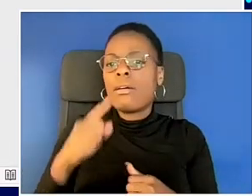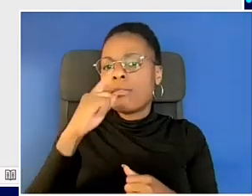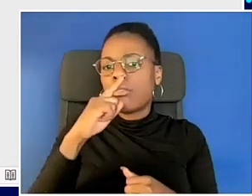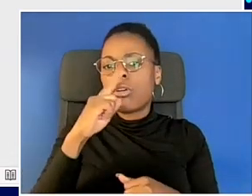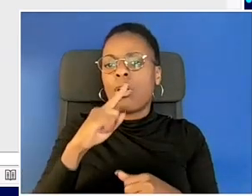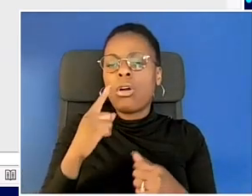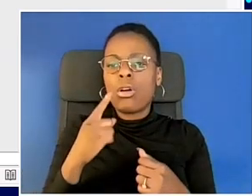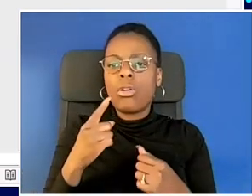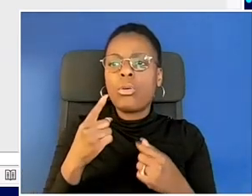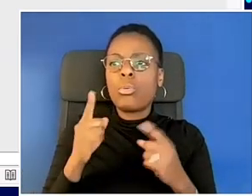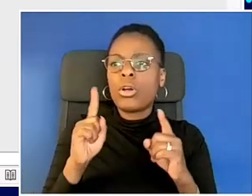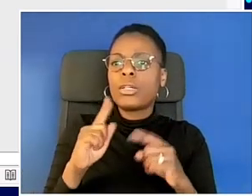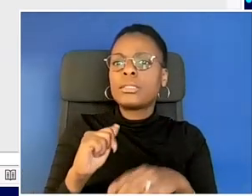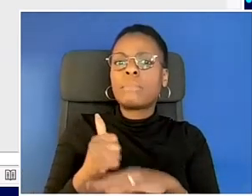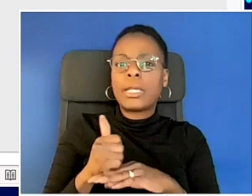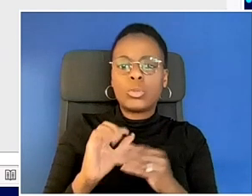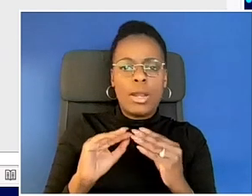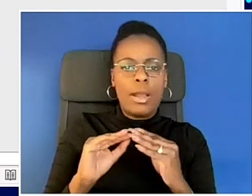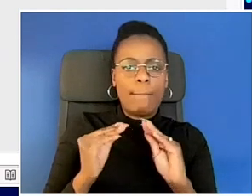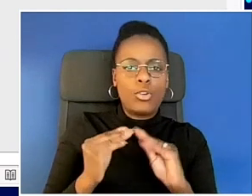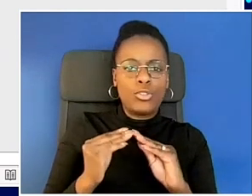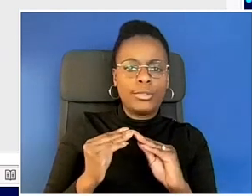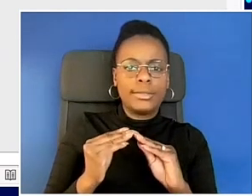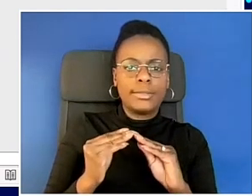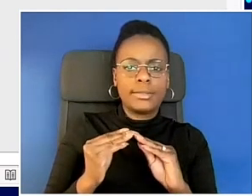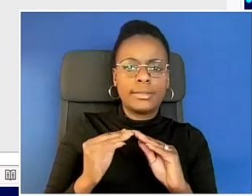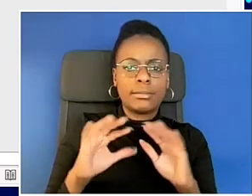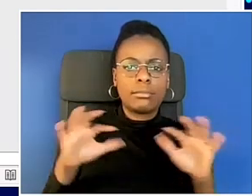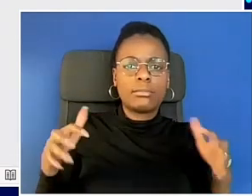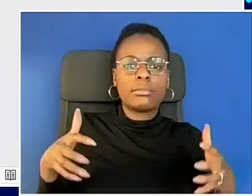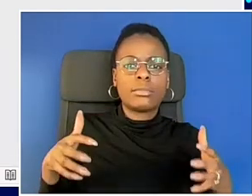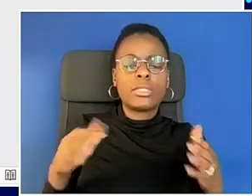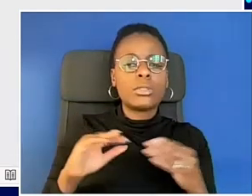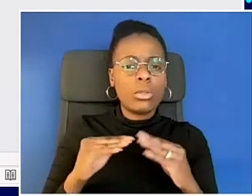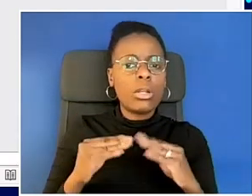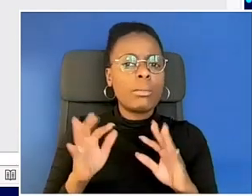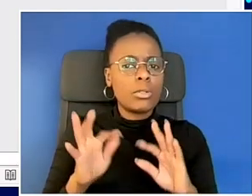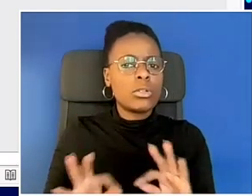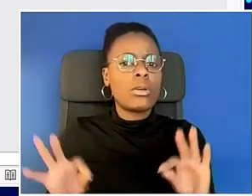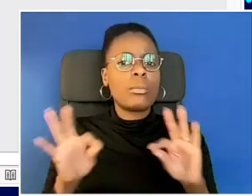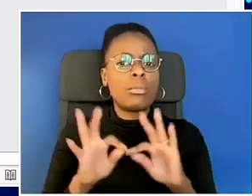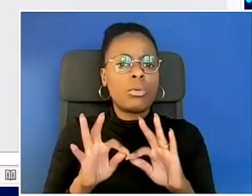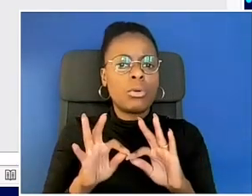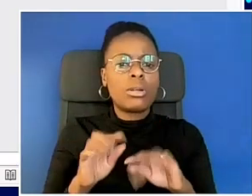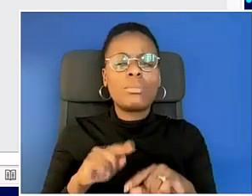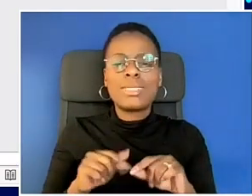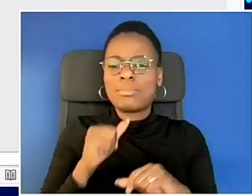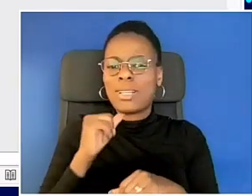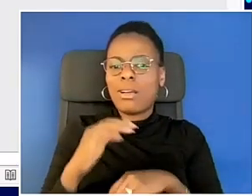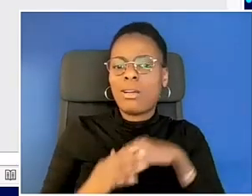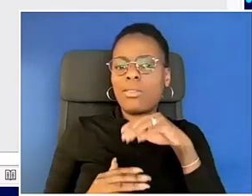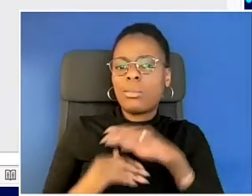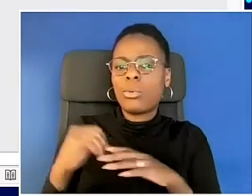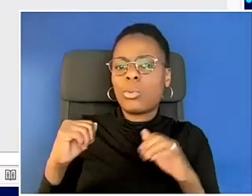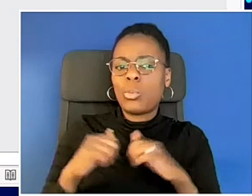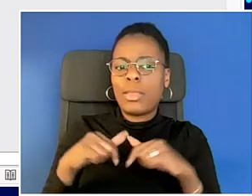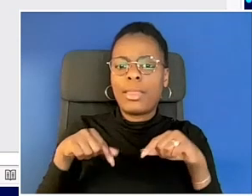So the number matters to me enormously. But I'm very uncomfortable with this construct, quite candidly.